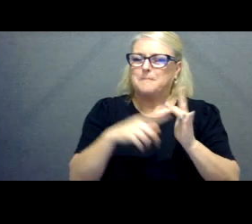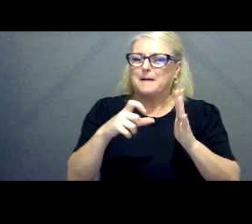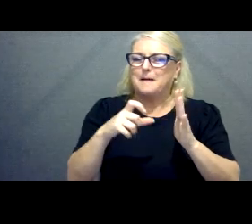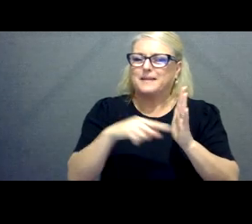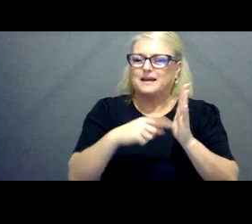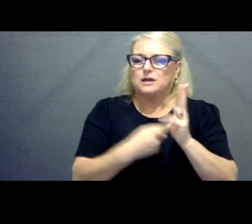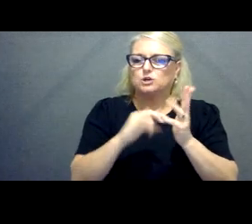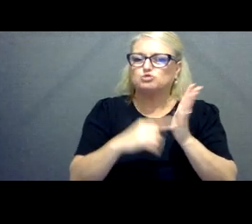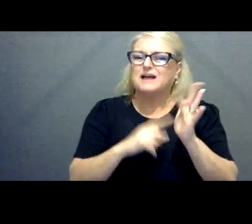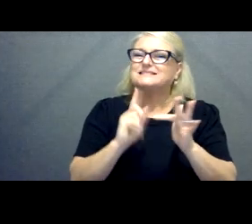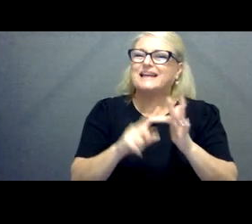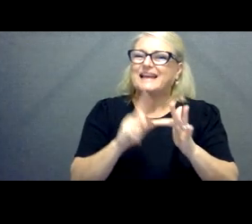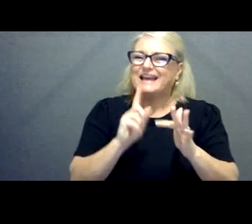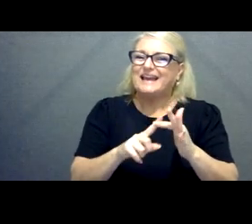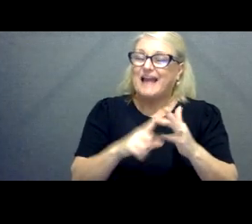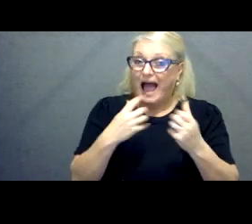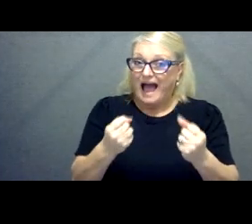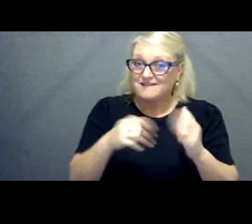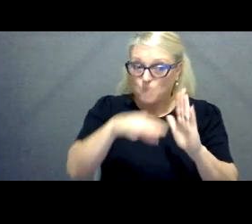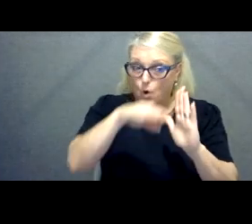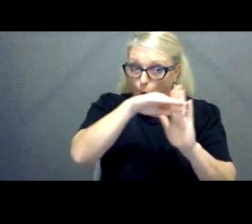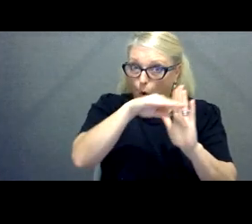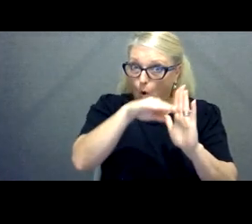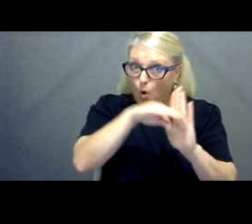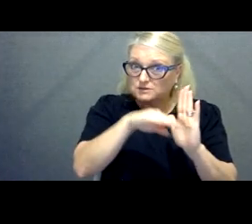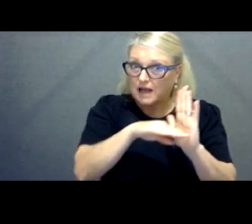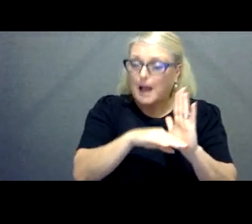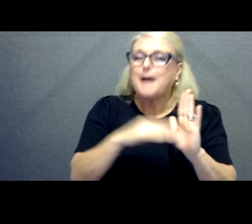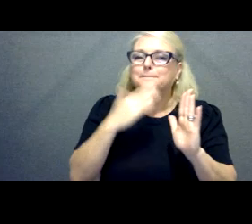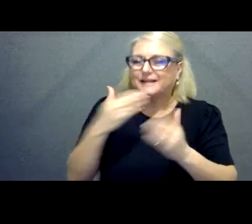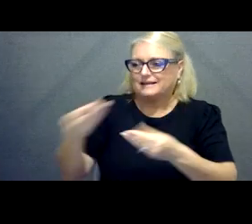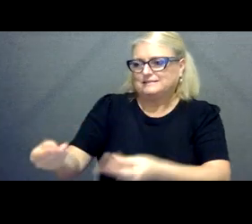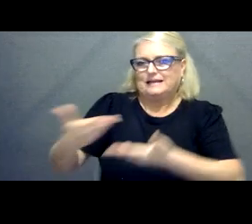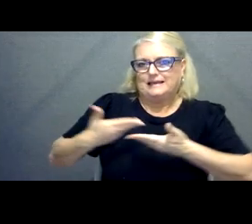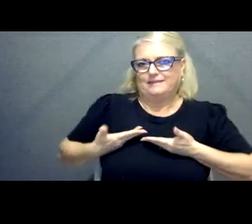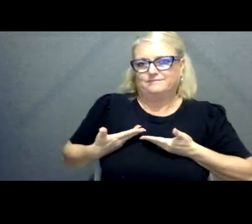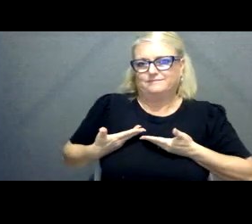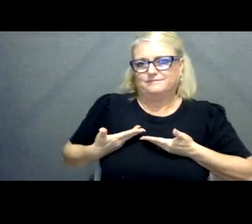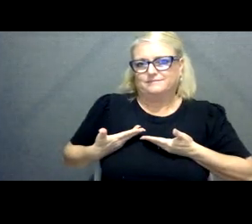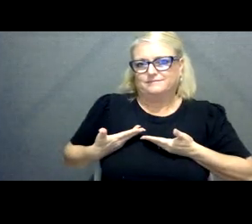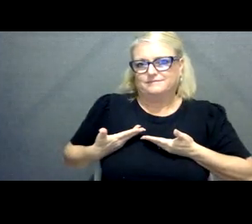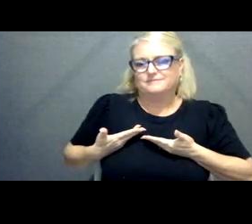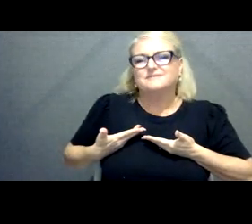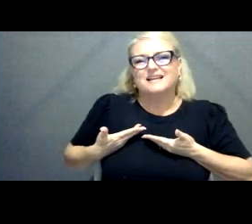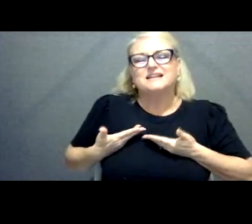particularly as well with Public Trustee um if they're managing your client's financial affairs